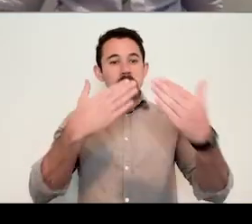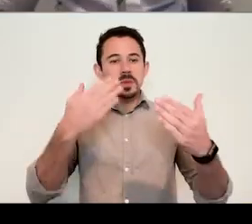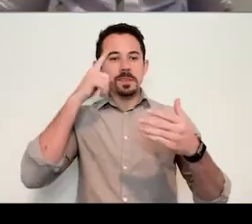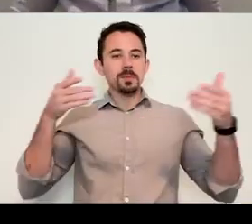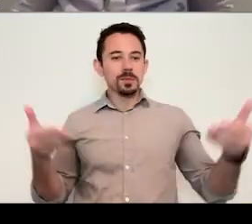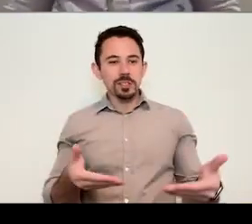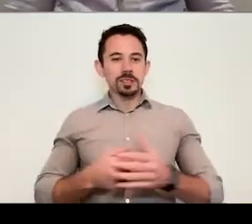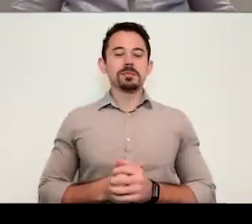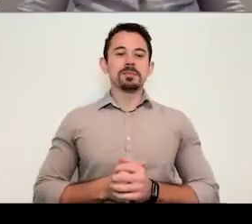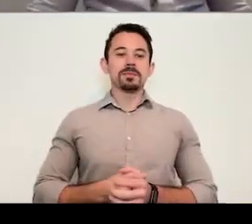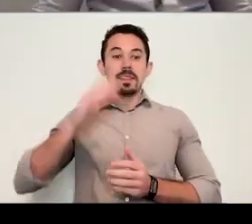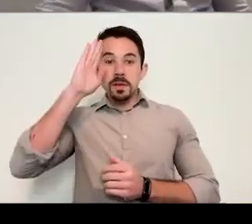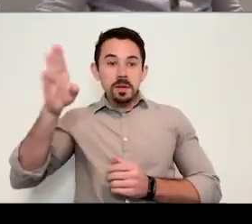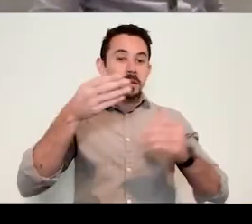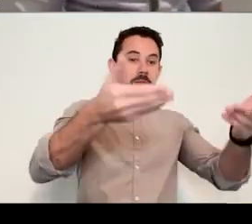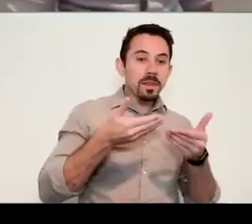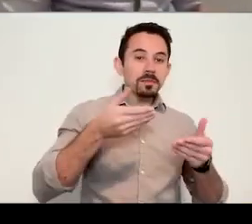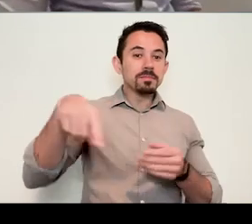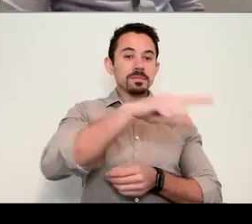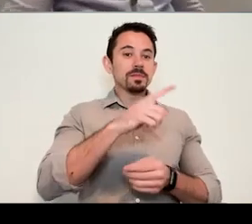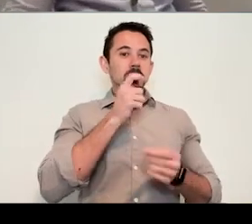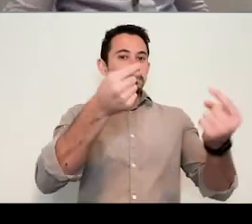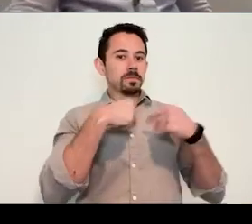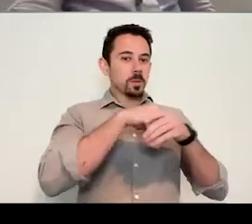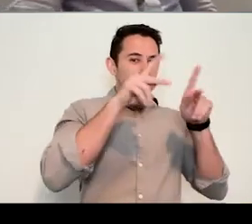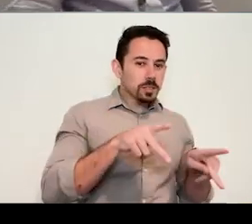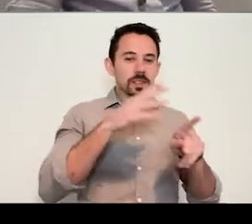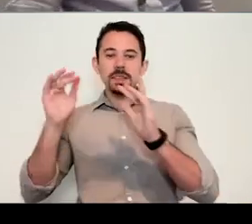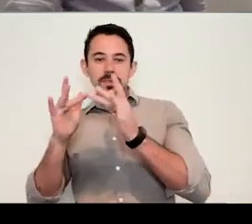Hello and welcome to everyone attending in person and virtually so I'm very